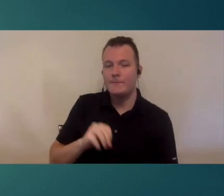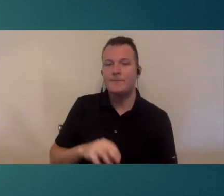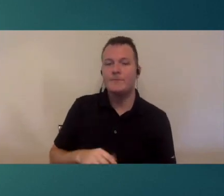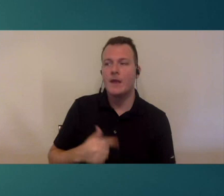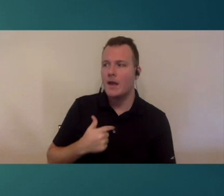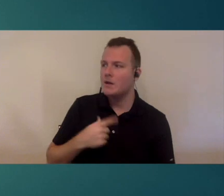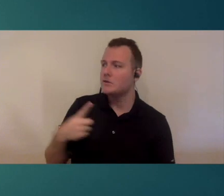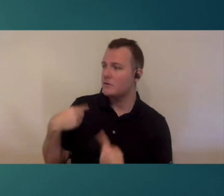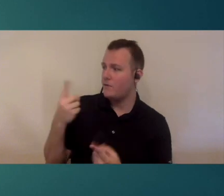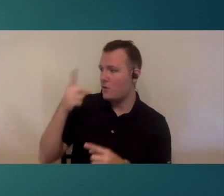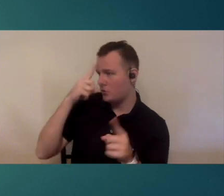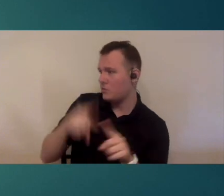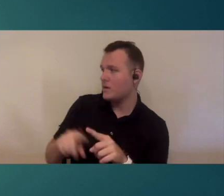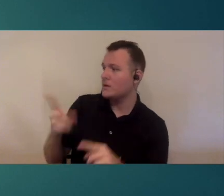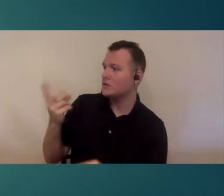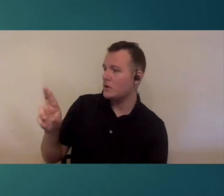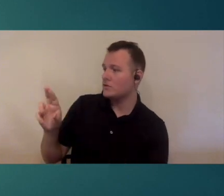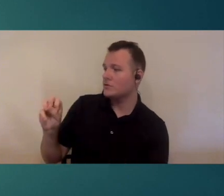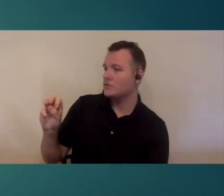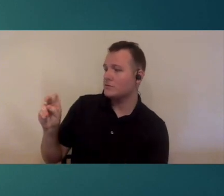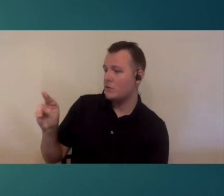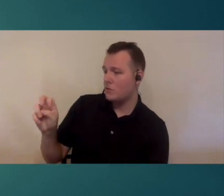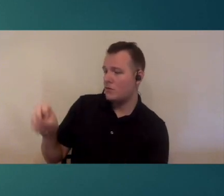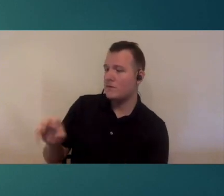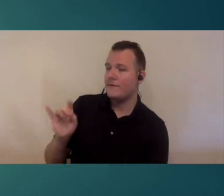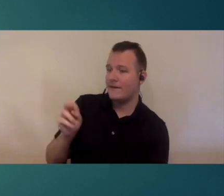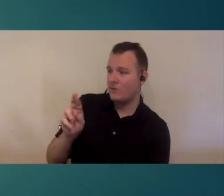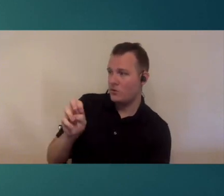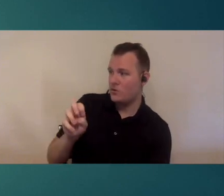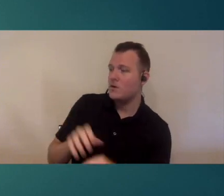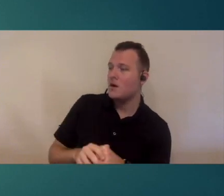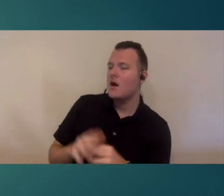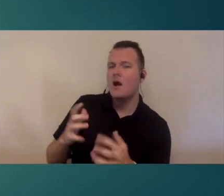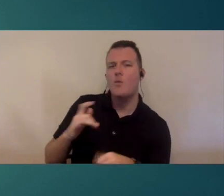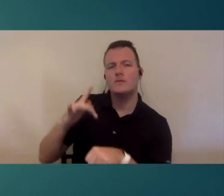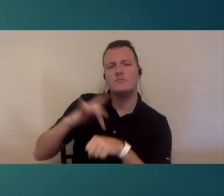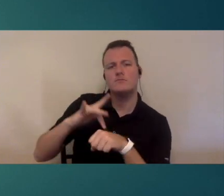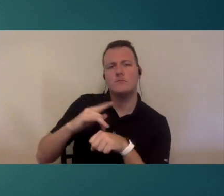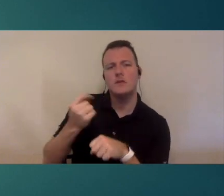agree with Dr. Spoor and Megann Faivre. I would like to touch on the location